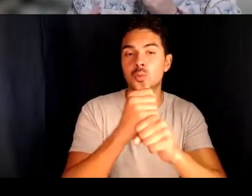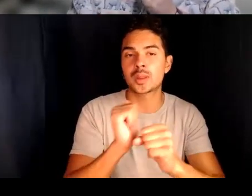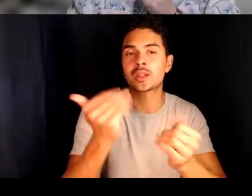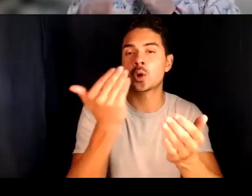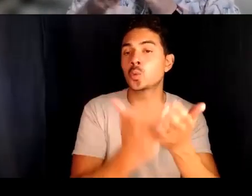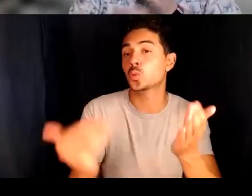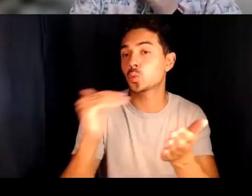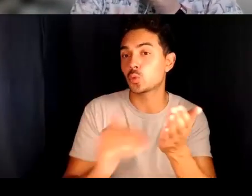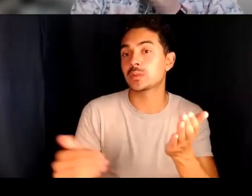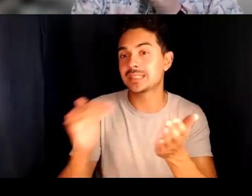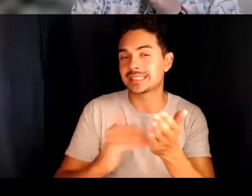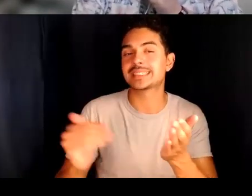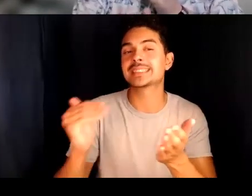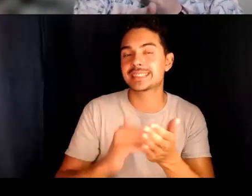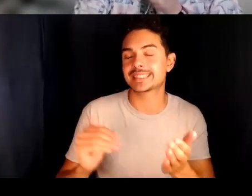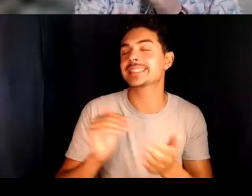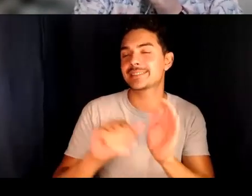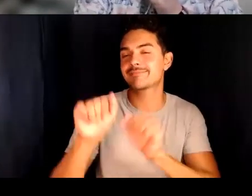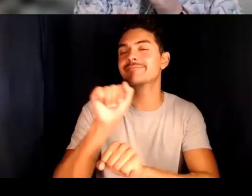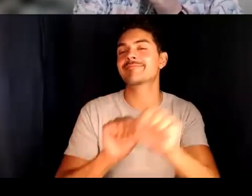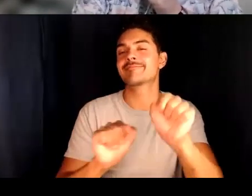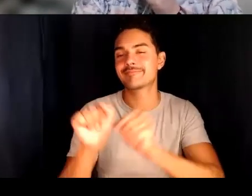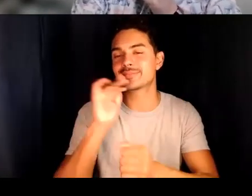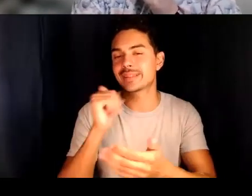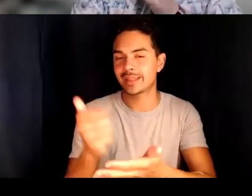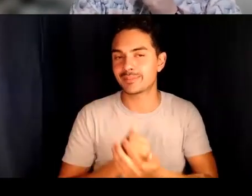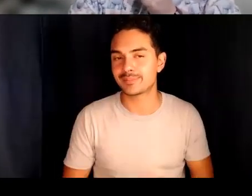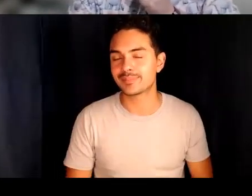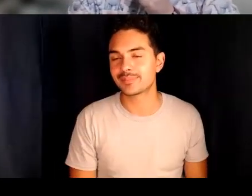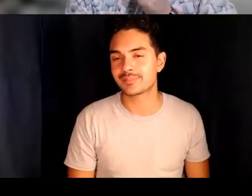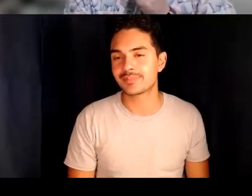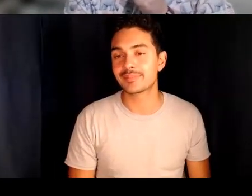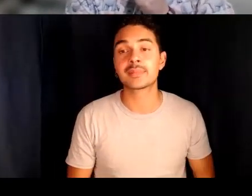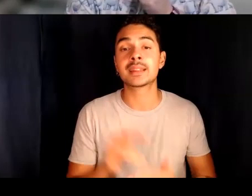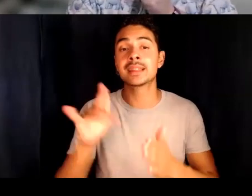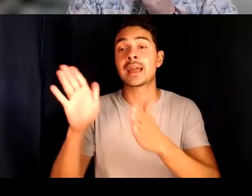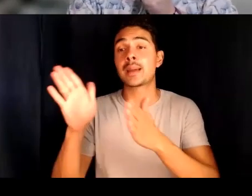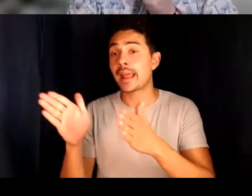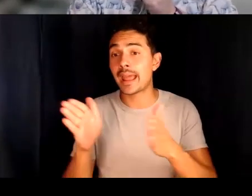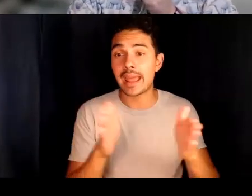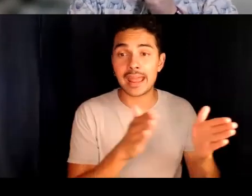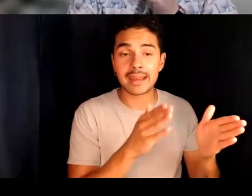For some people that planning and processing can be really impacted,